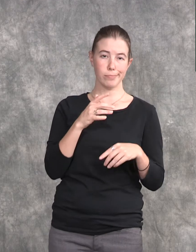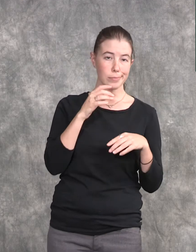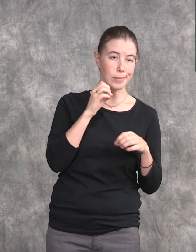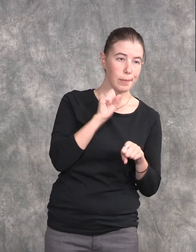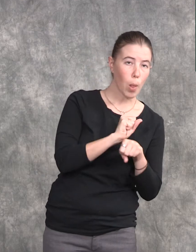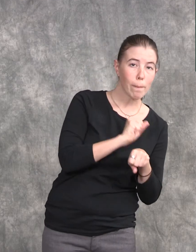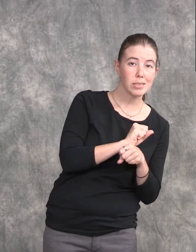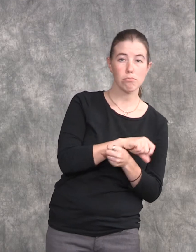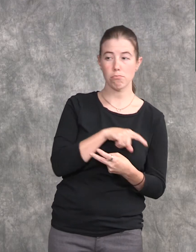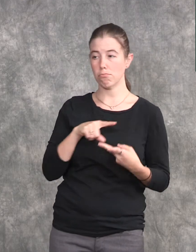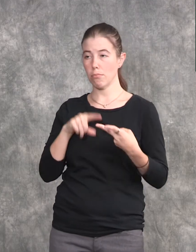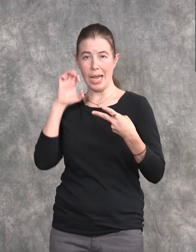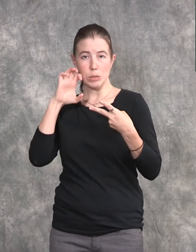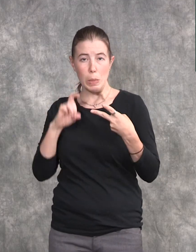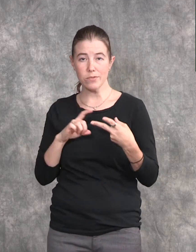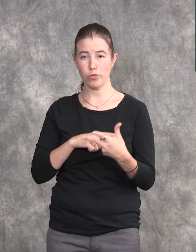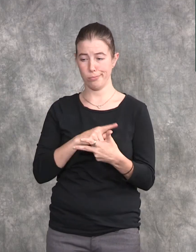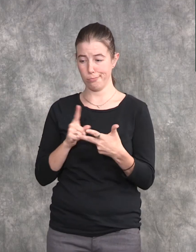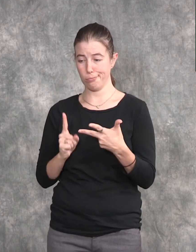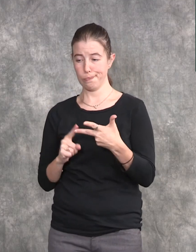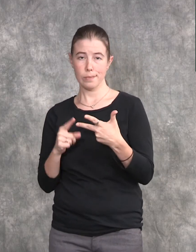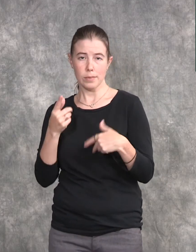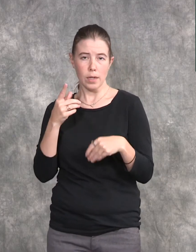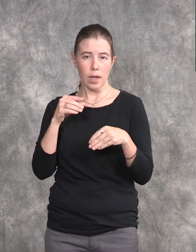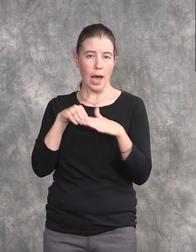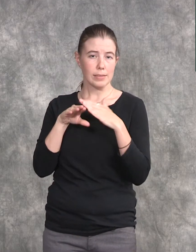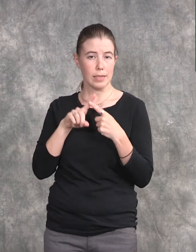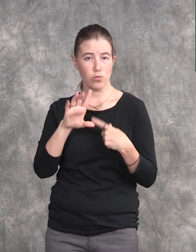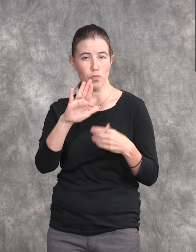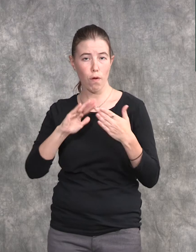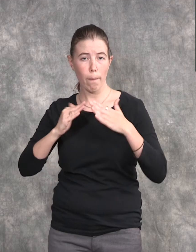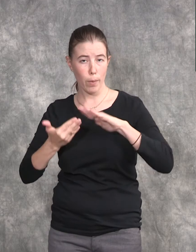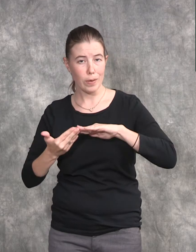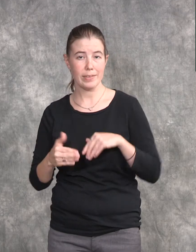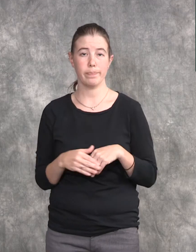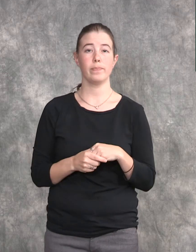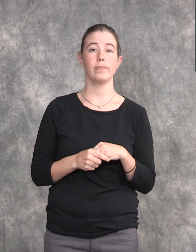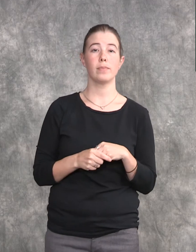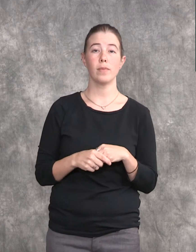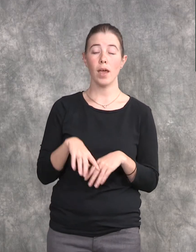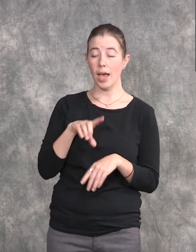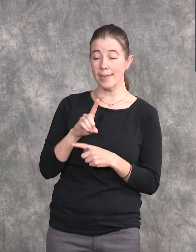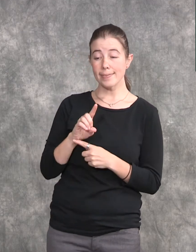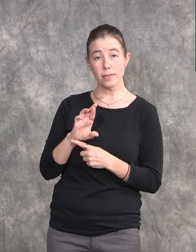such as employment, education, and access to your community.